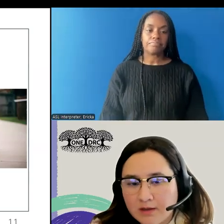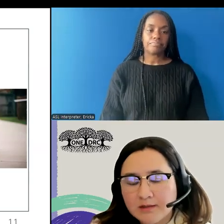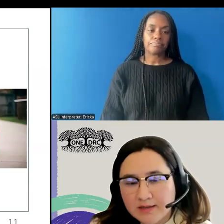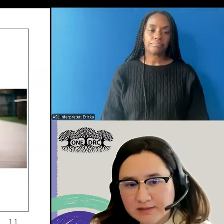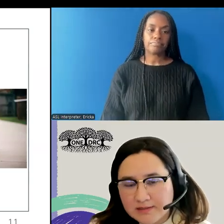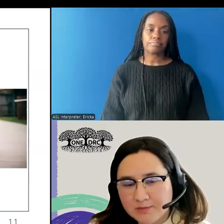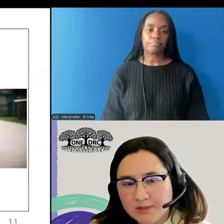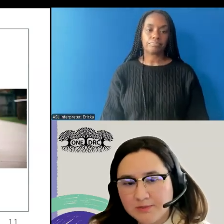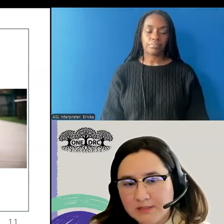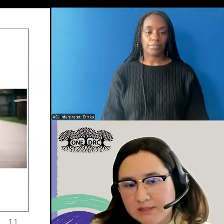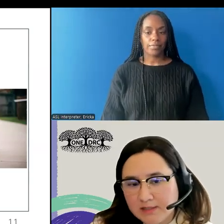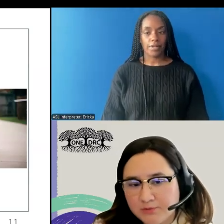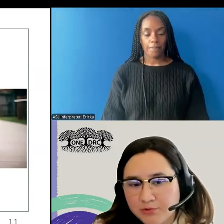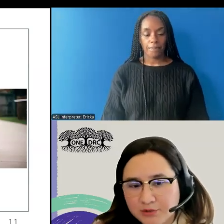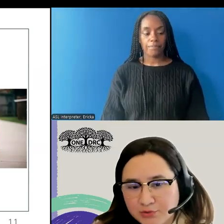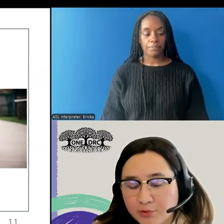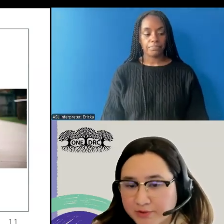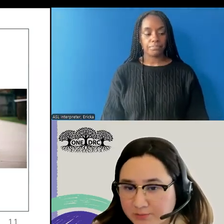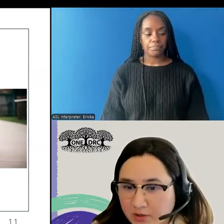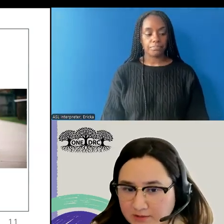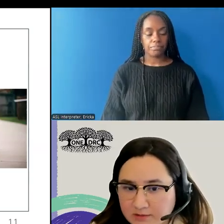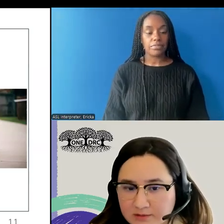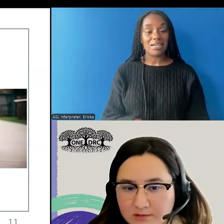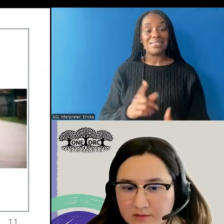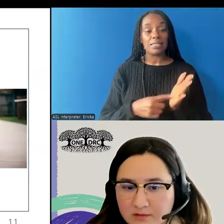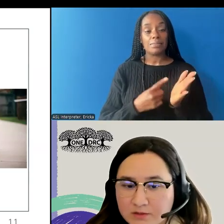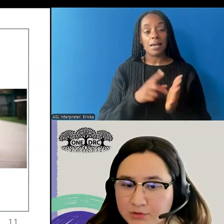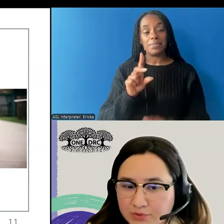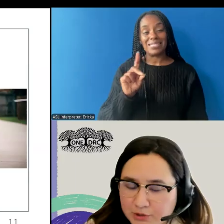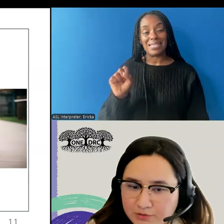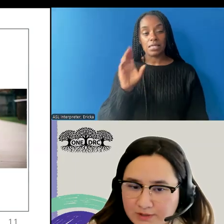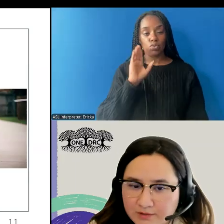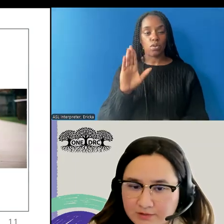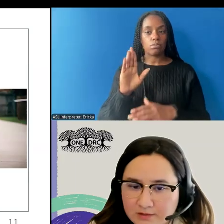And lastly, sometimes needs will issue correspondence to the regional centers.